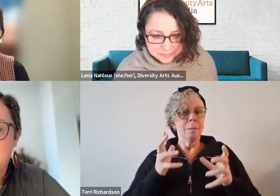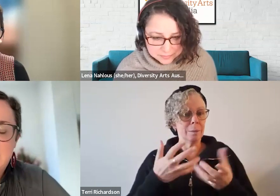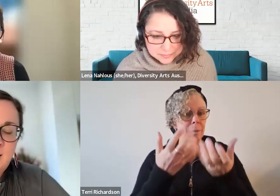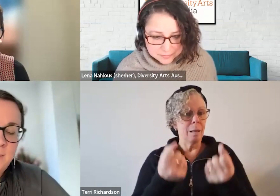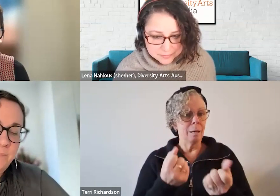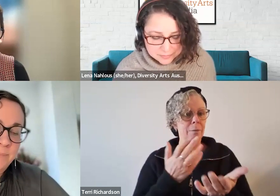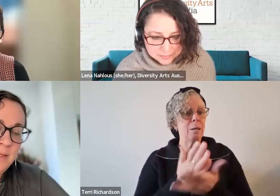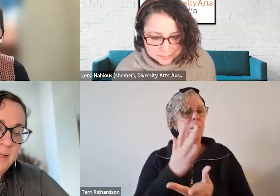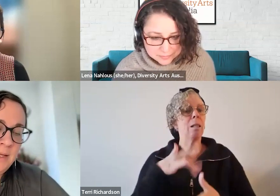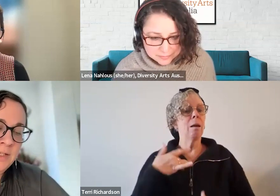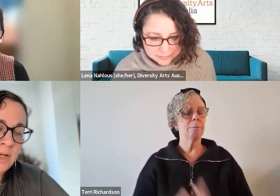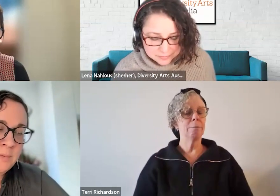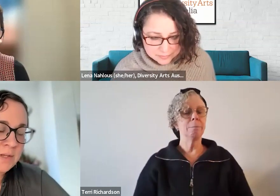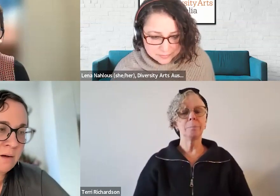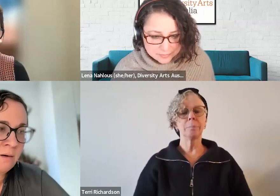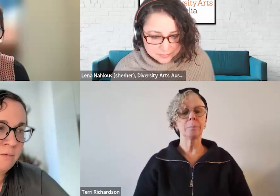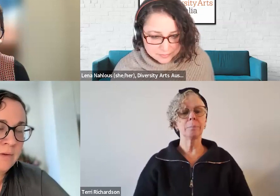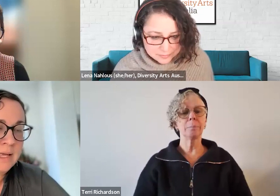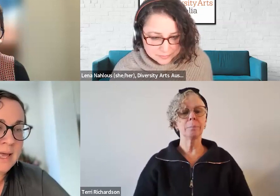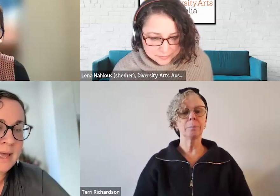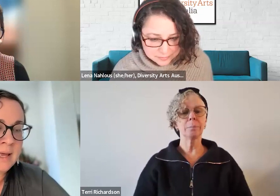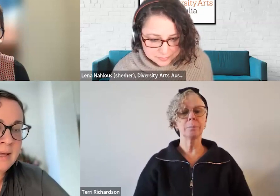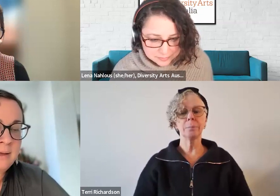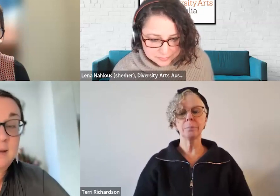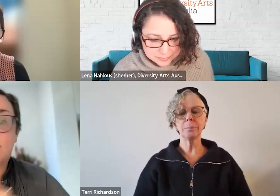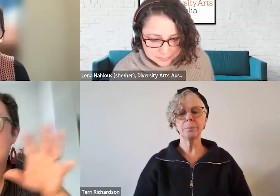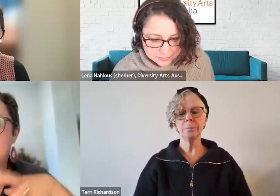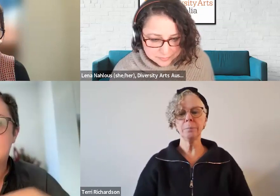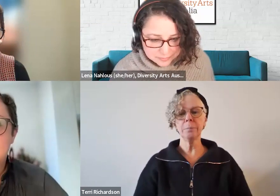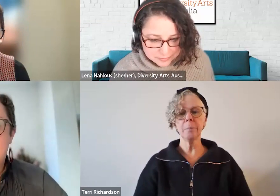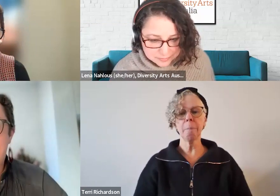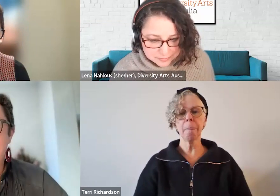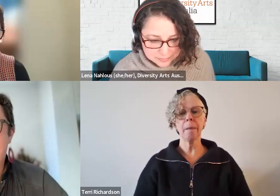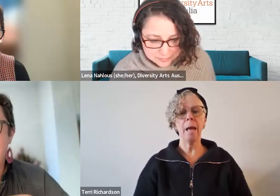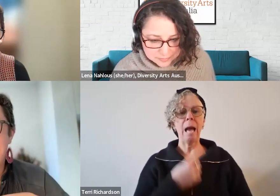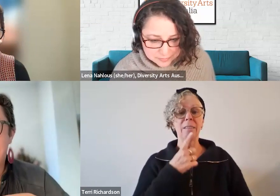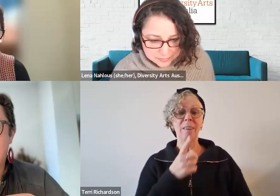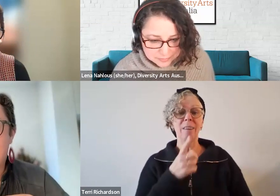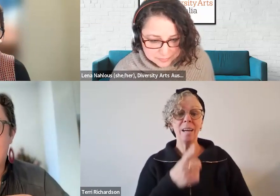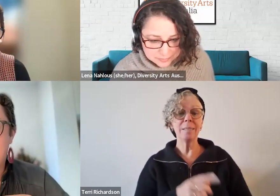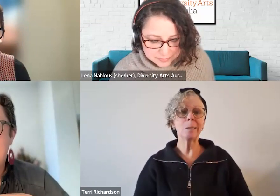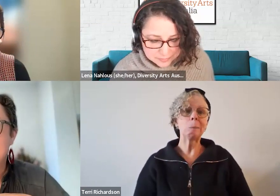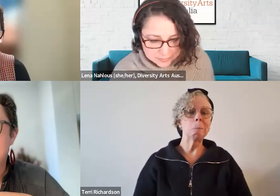In terms of advice of where to go next,